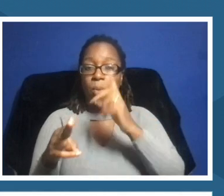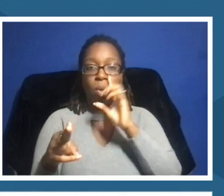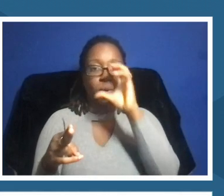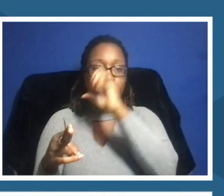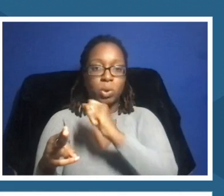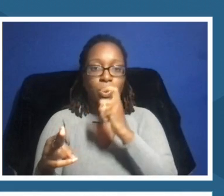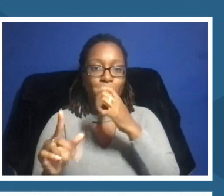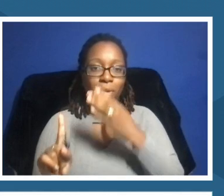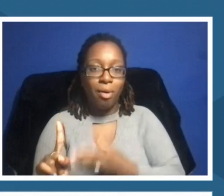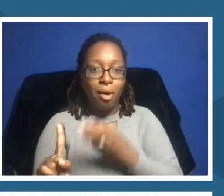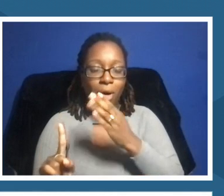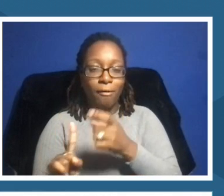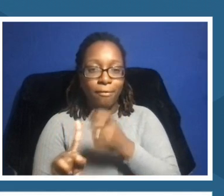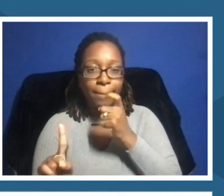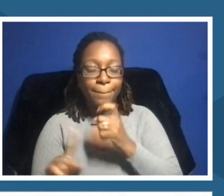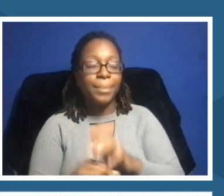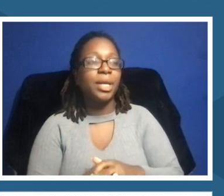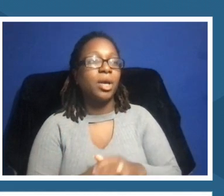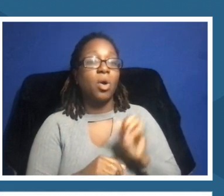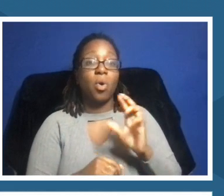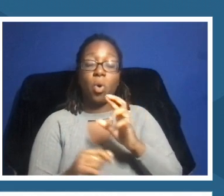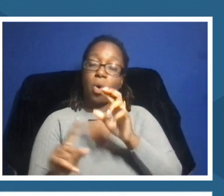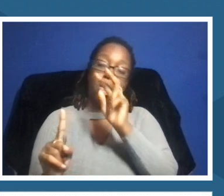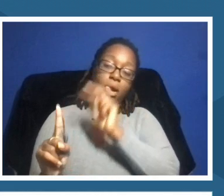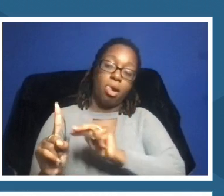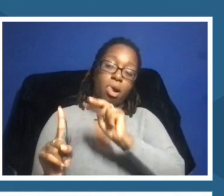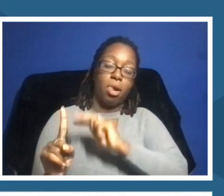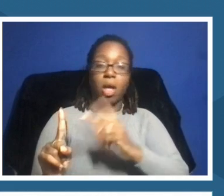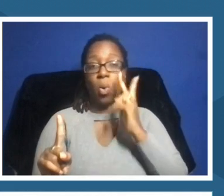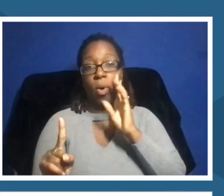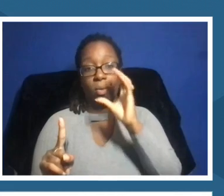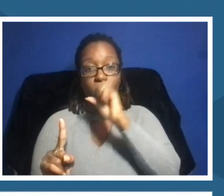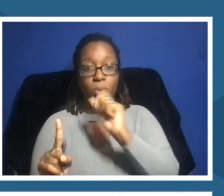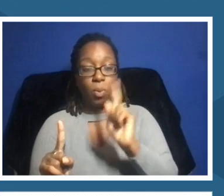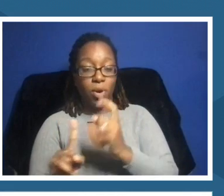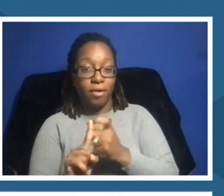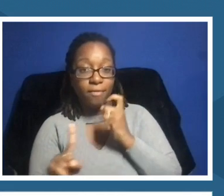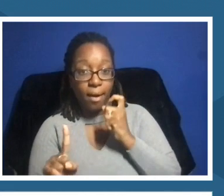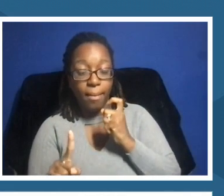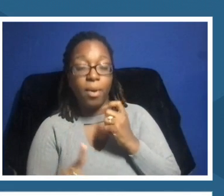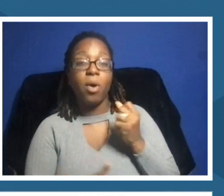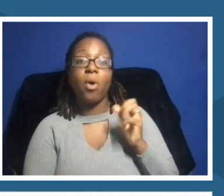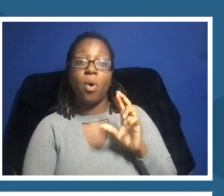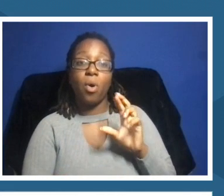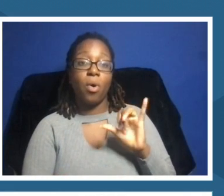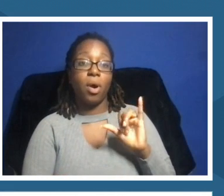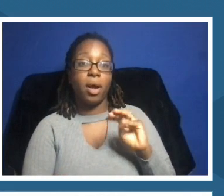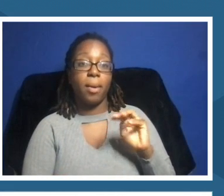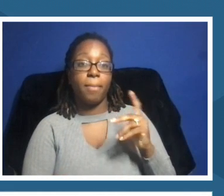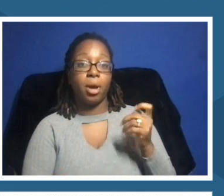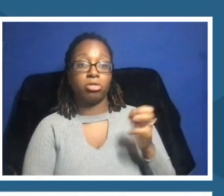you're really from also racial imposter syndrome and even the experience of being the